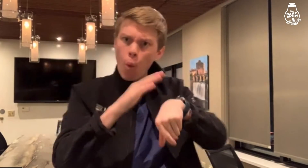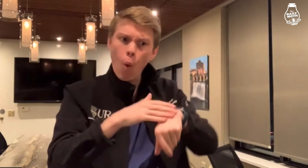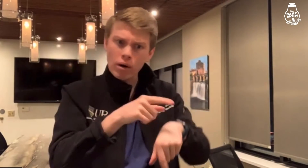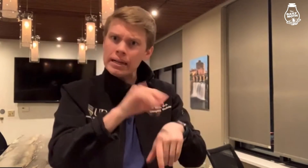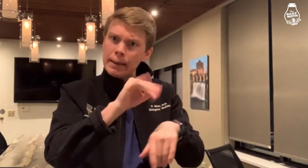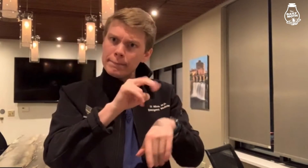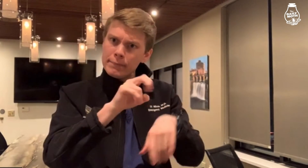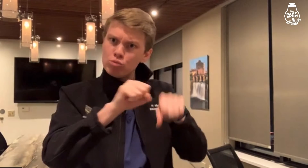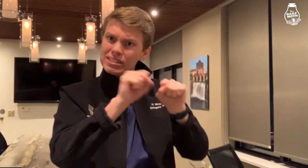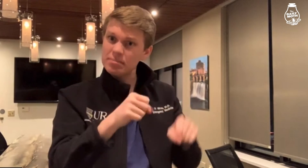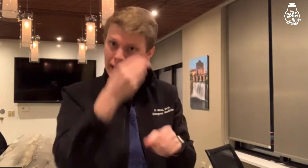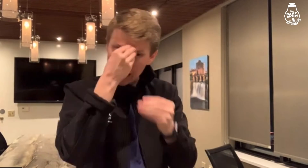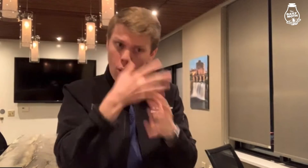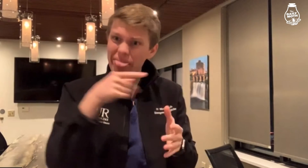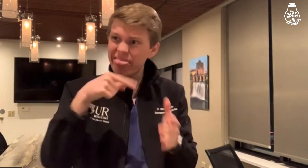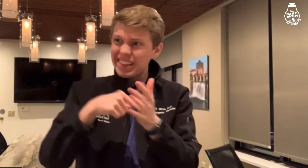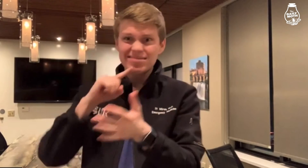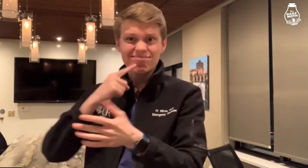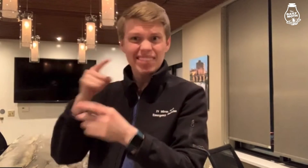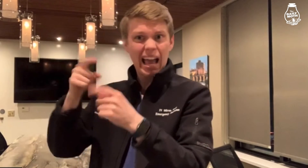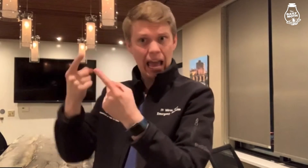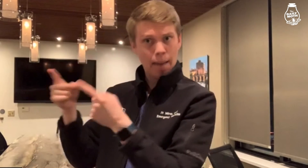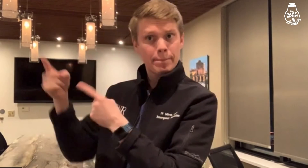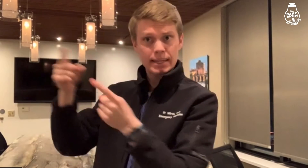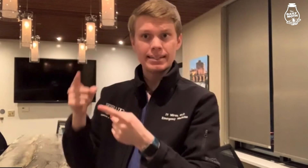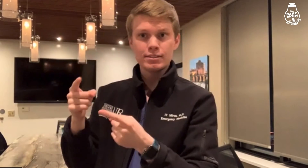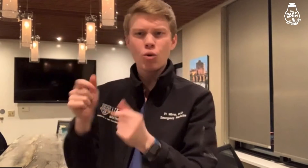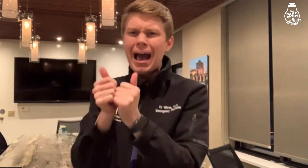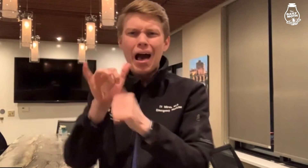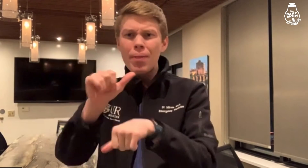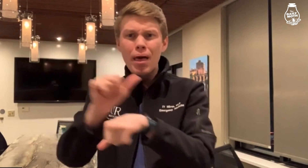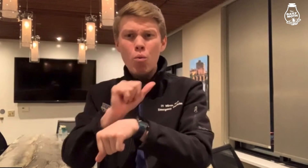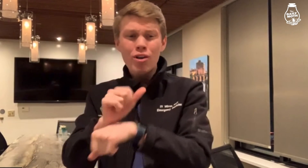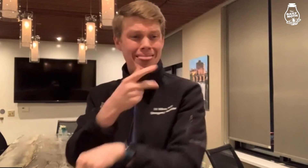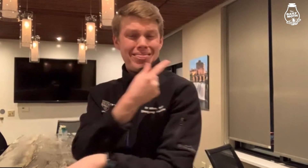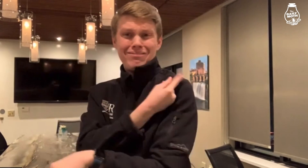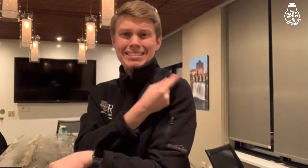Your immune system will be warned that this is happening. How does that work?